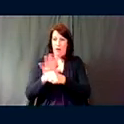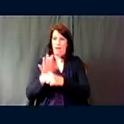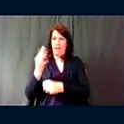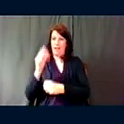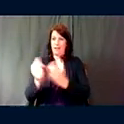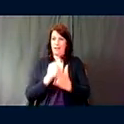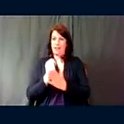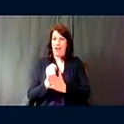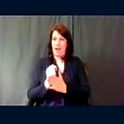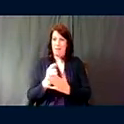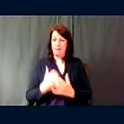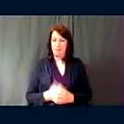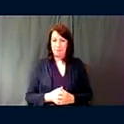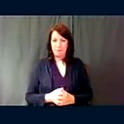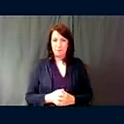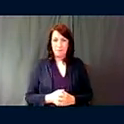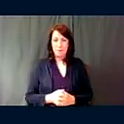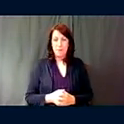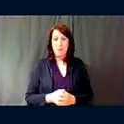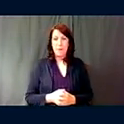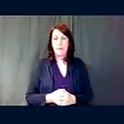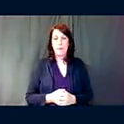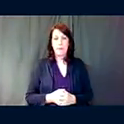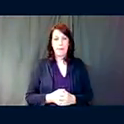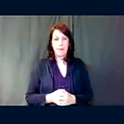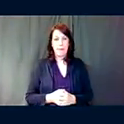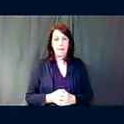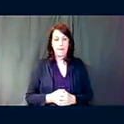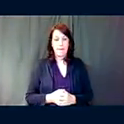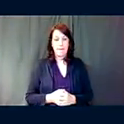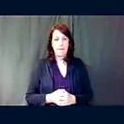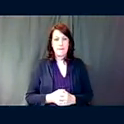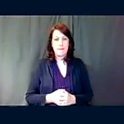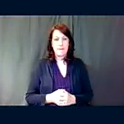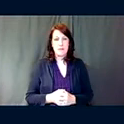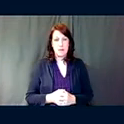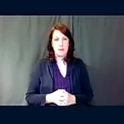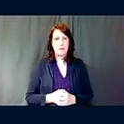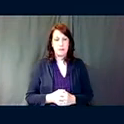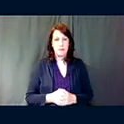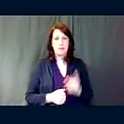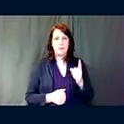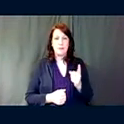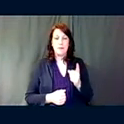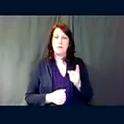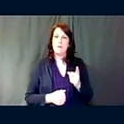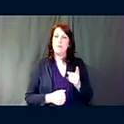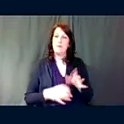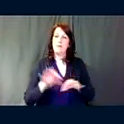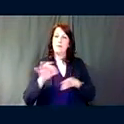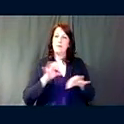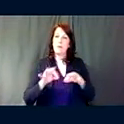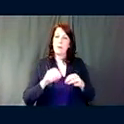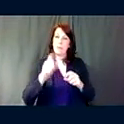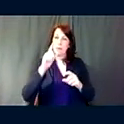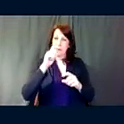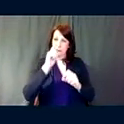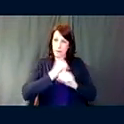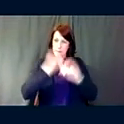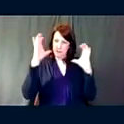TIMES, IN THESE TROUBLED TIMES. SO LET ME START IF YOU WANT TO GO TO THE NEXT SLIDE AND MAYBE THE SLIDE AFTER THAT, HOW WE